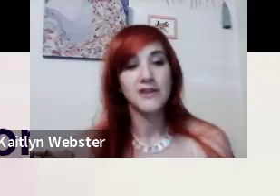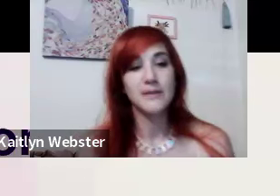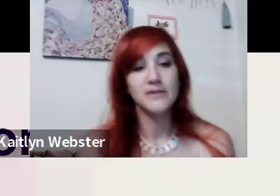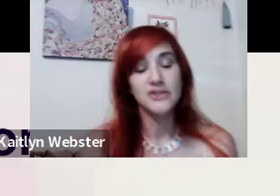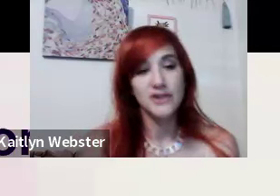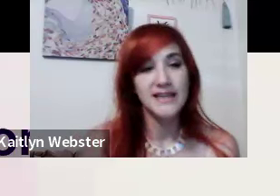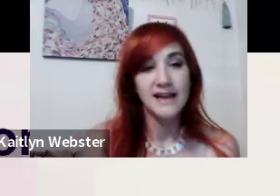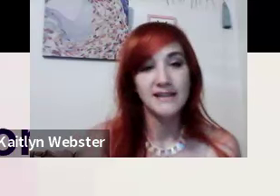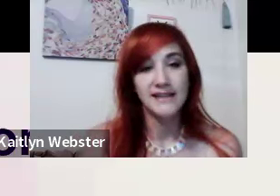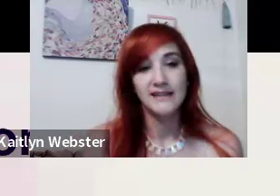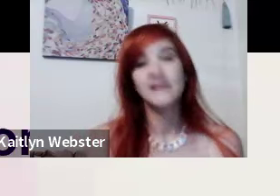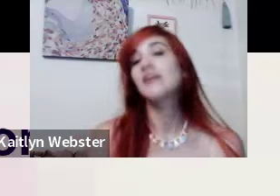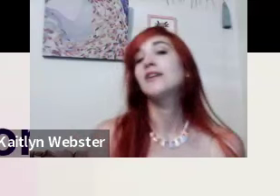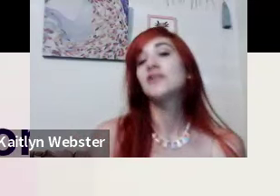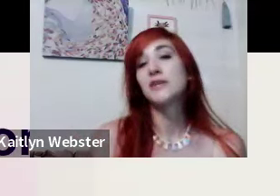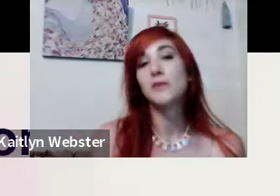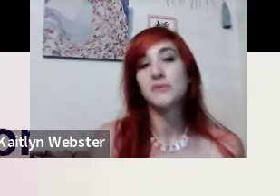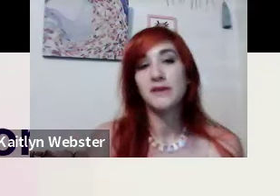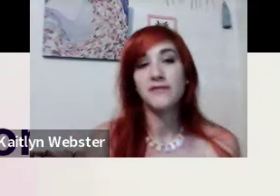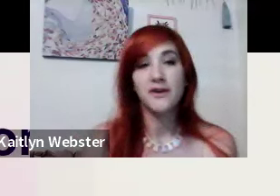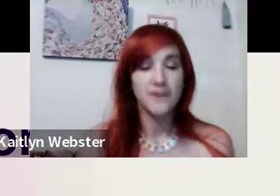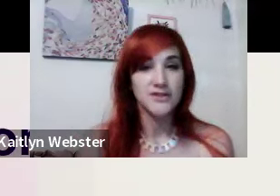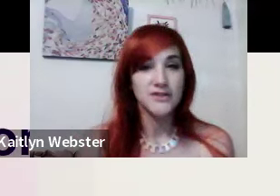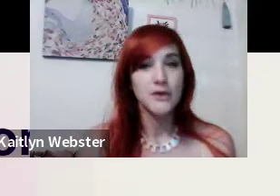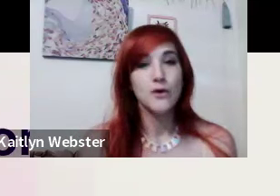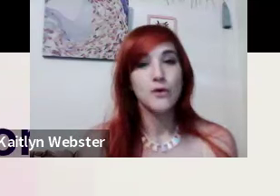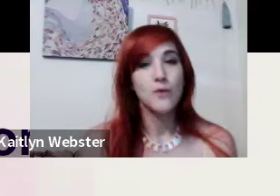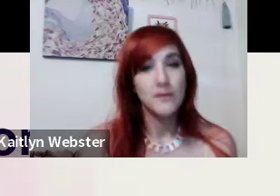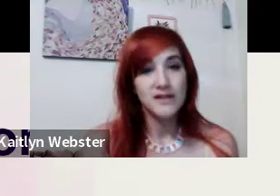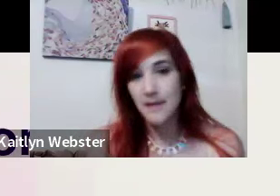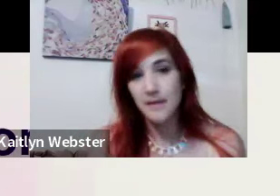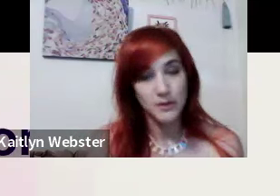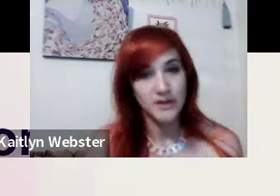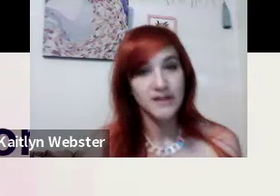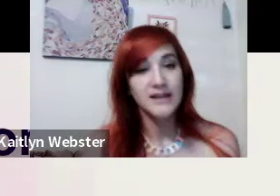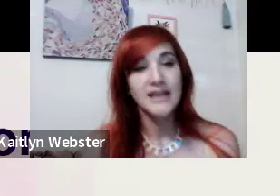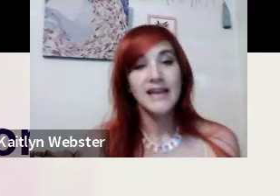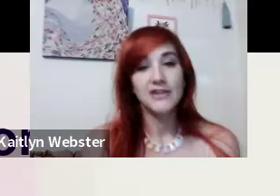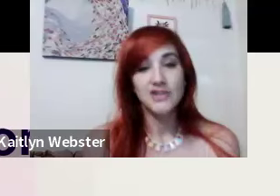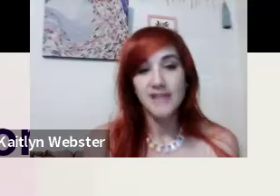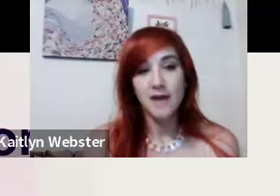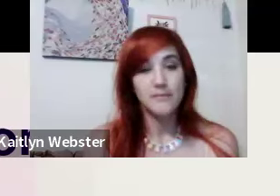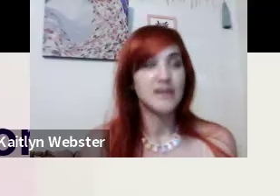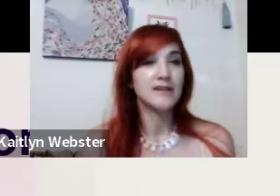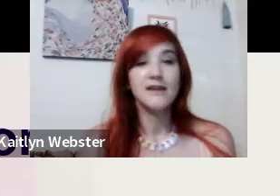her name is Tracy Callahan and she was my very first women in STEM mentor and she taught me